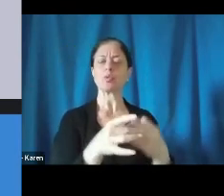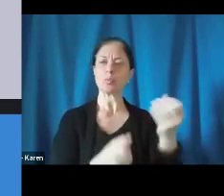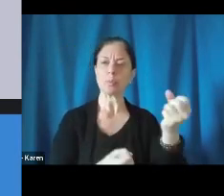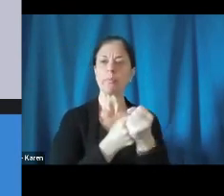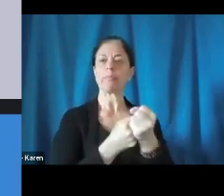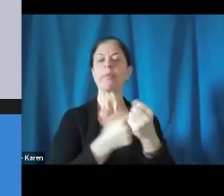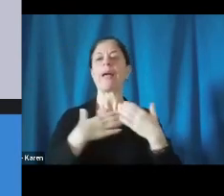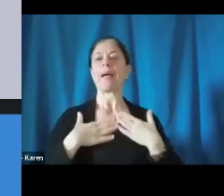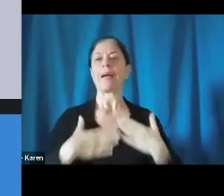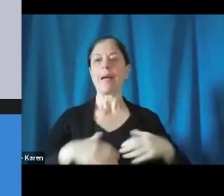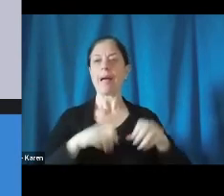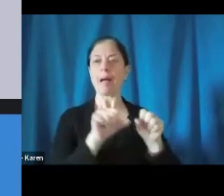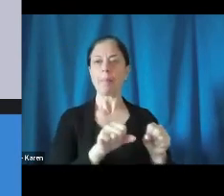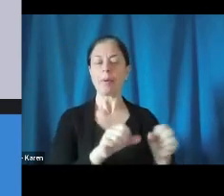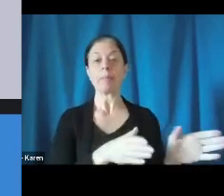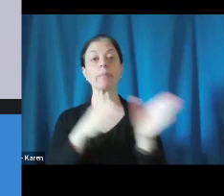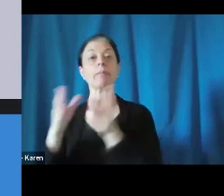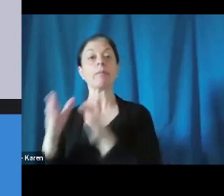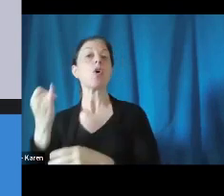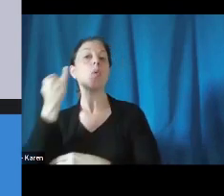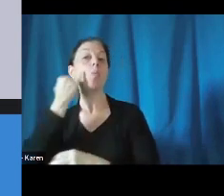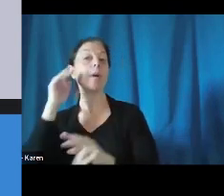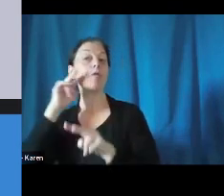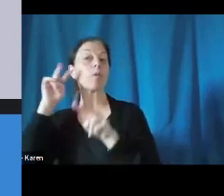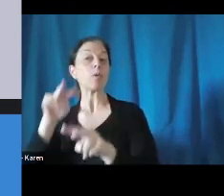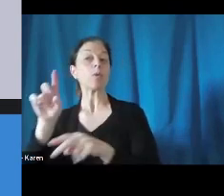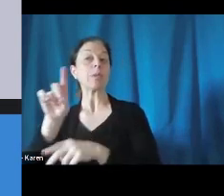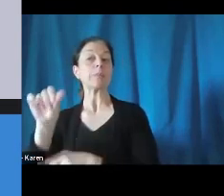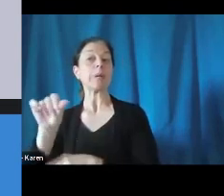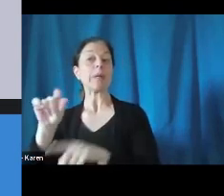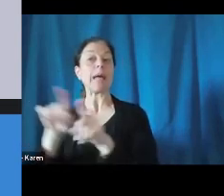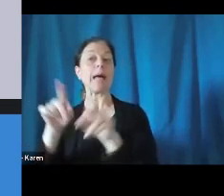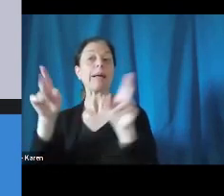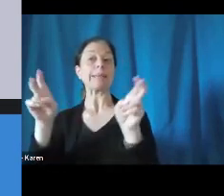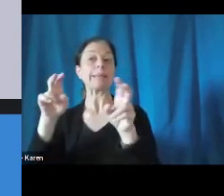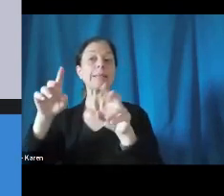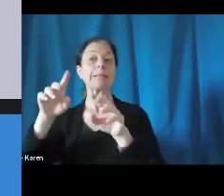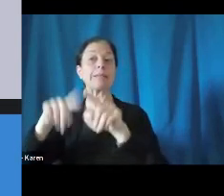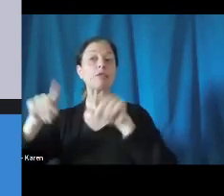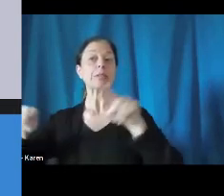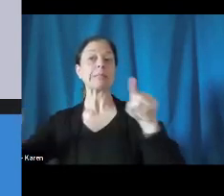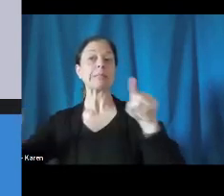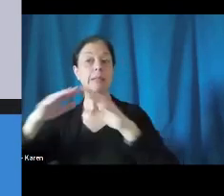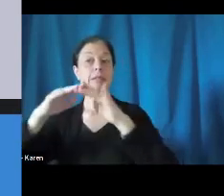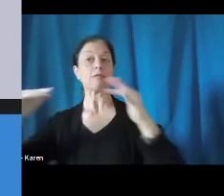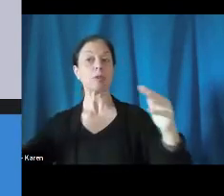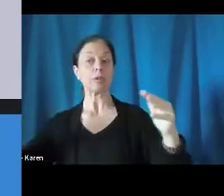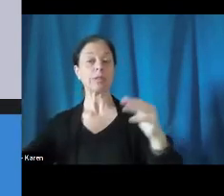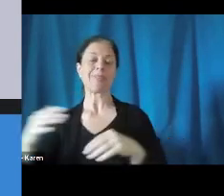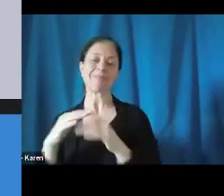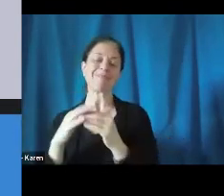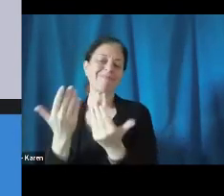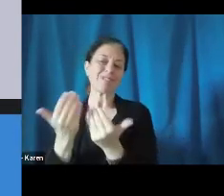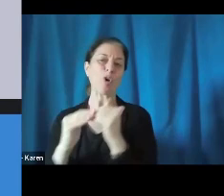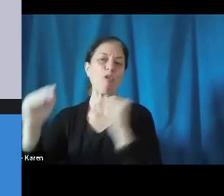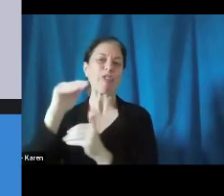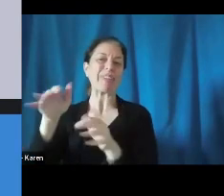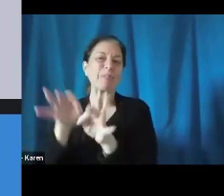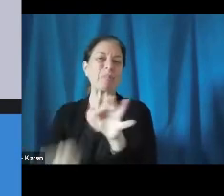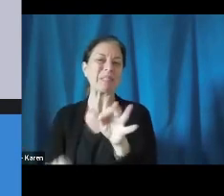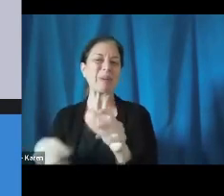disability and, again, very oppressive and leads to ableism. What if we see disability as diversity,